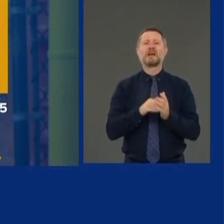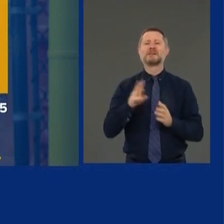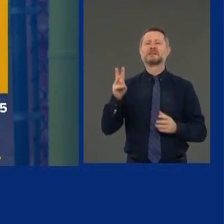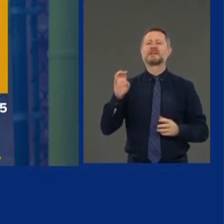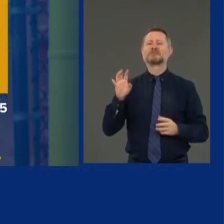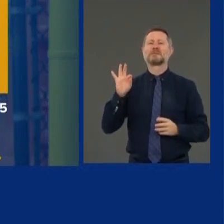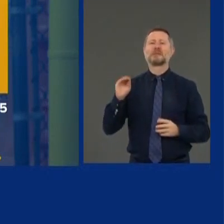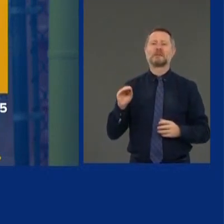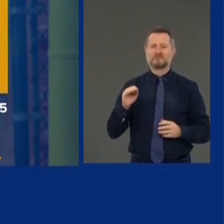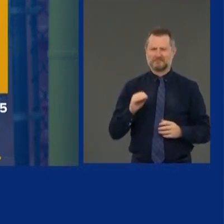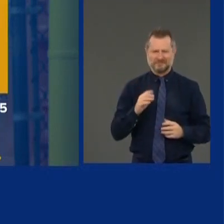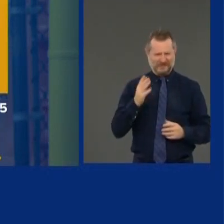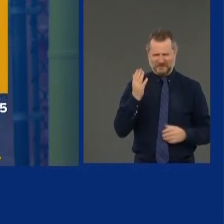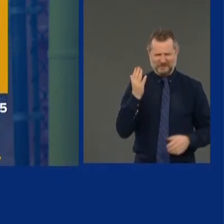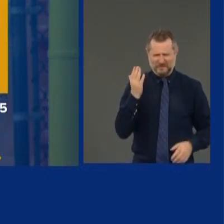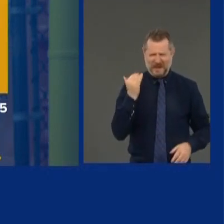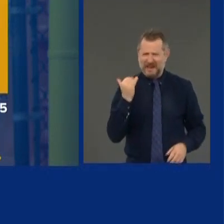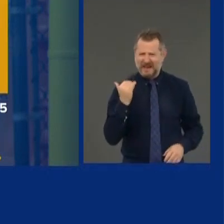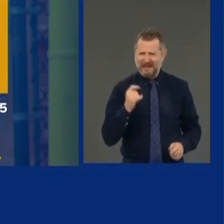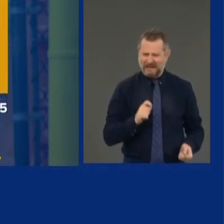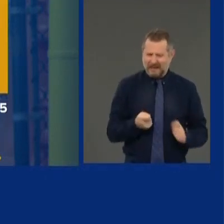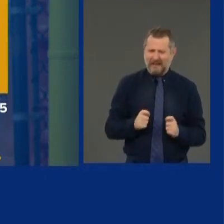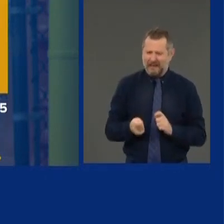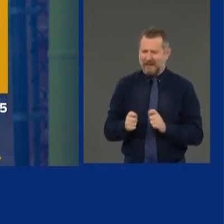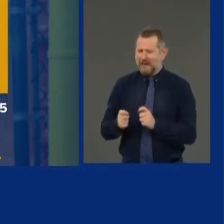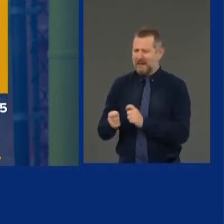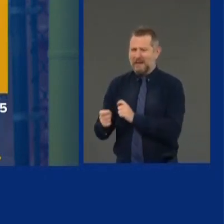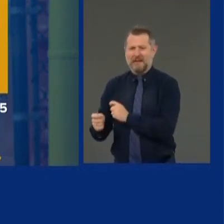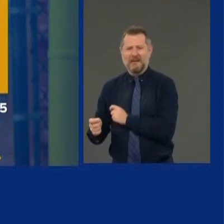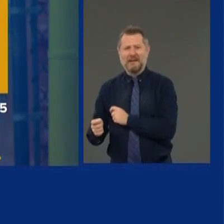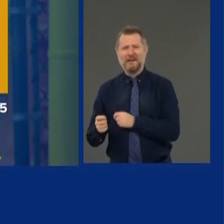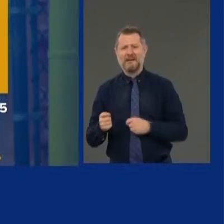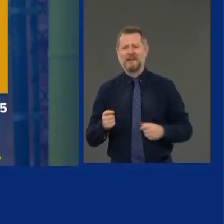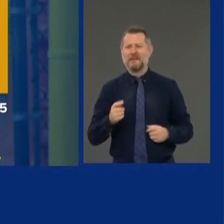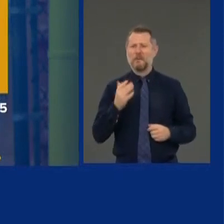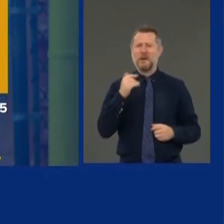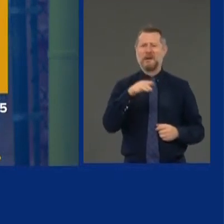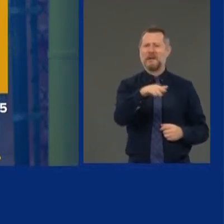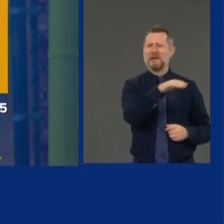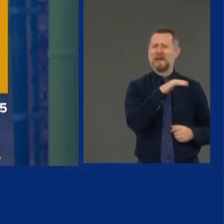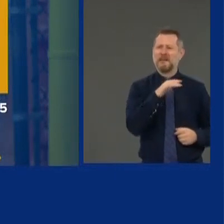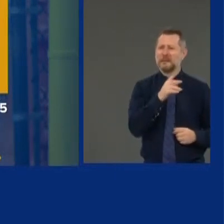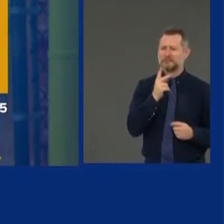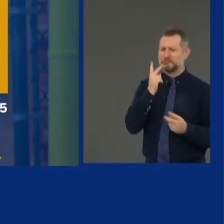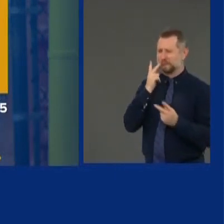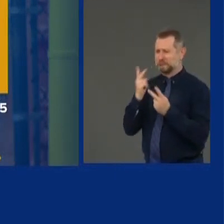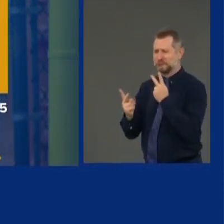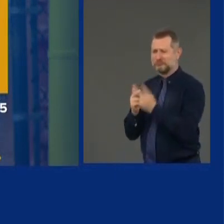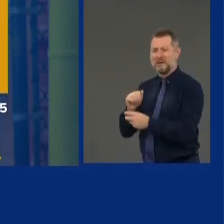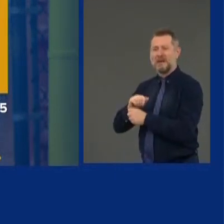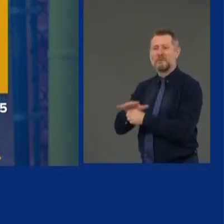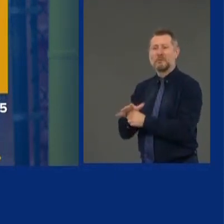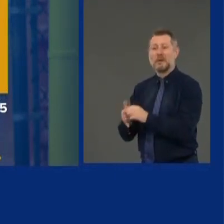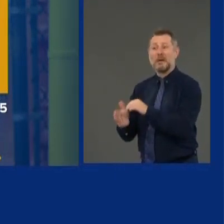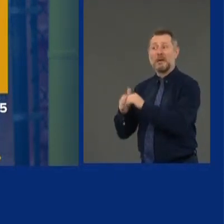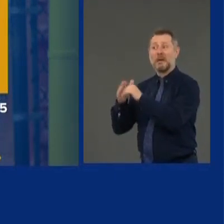NOW THEY PROJECTED 149,000 DEATHS.